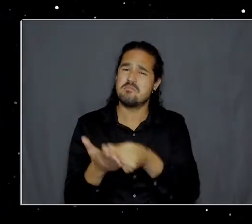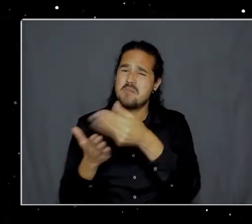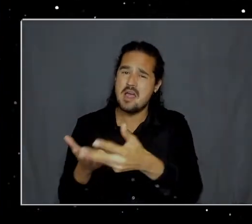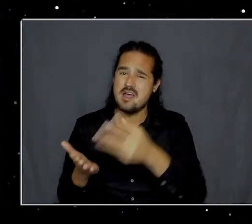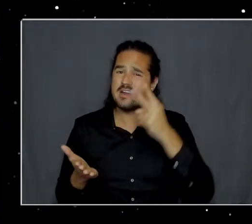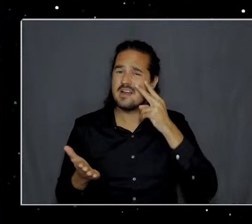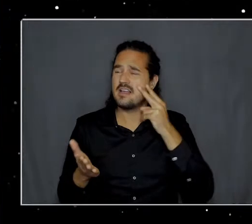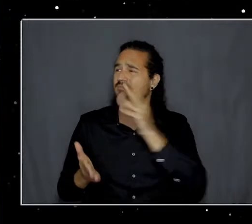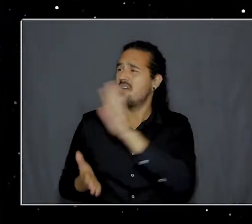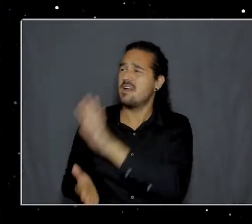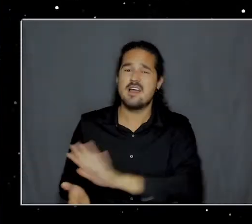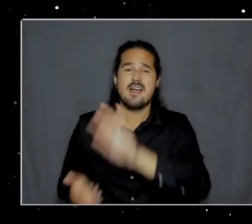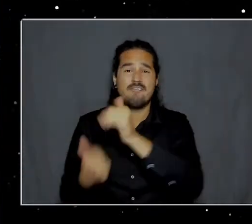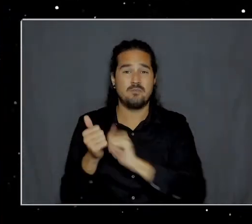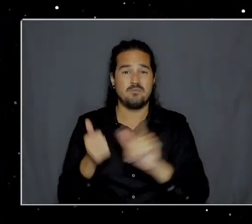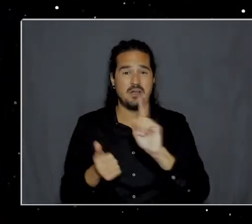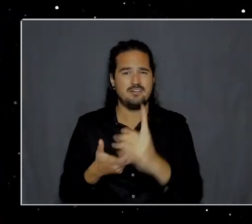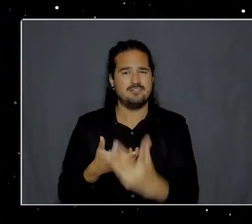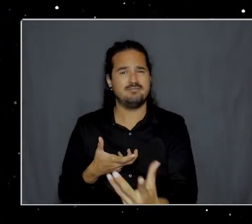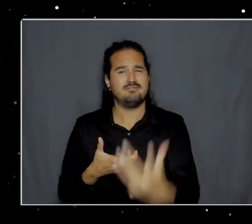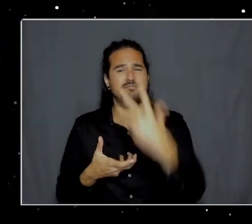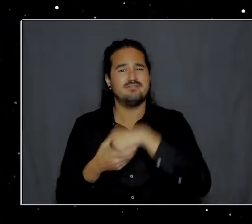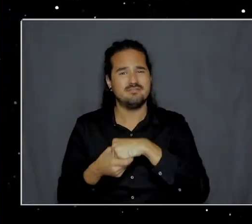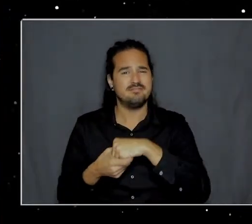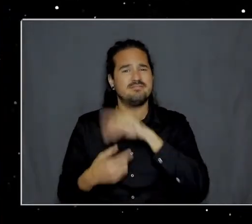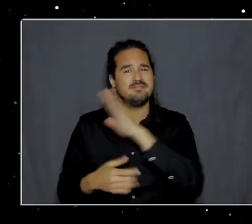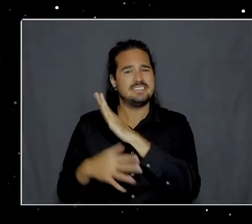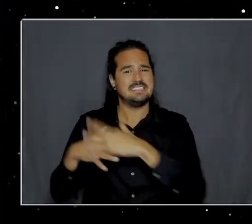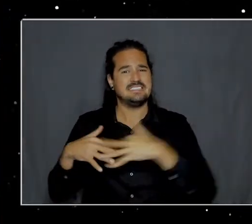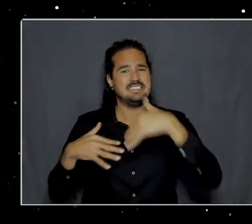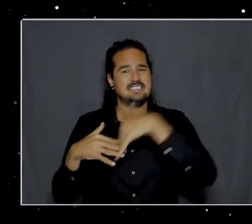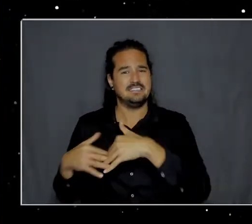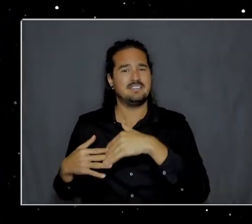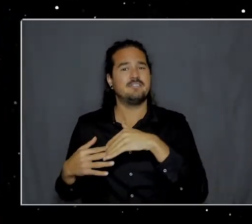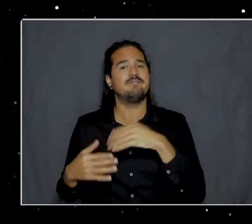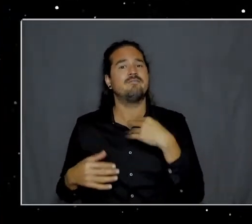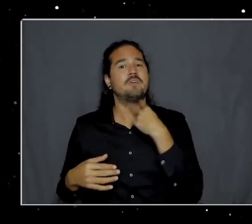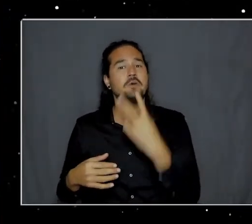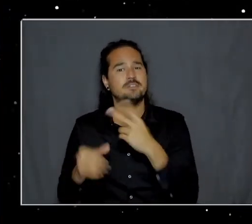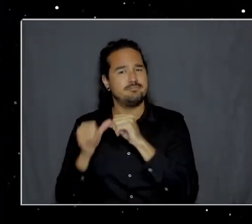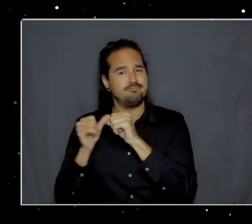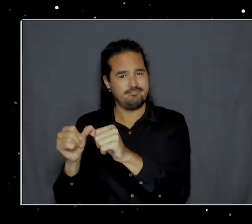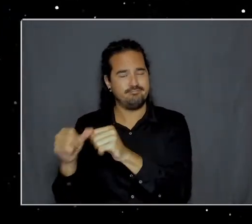ESSENTIAL VOICES OF INDIGENOUS PEOPLE IN OUR LIVES ALL YEAR LONG.